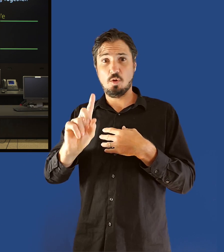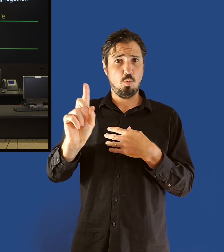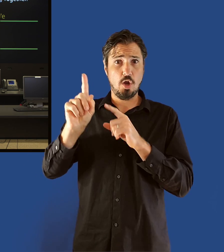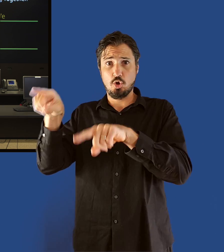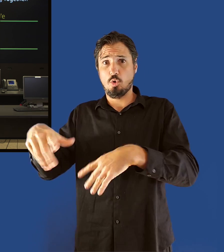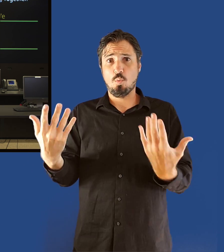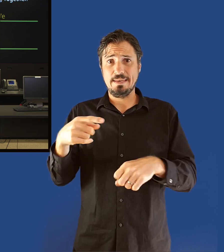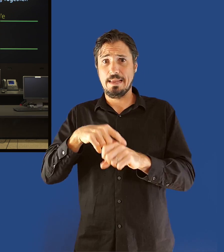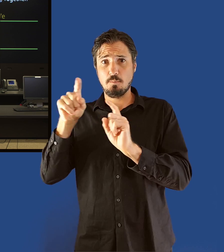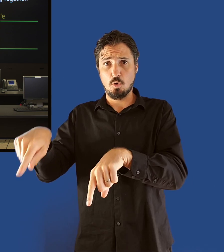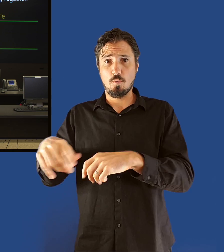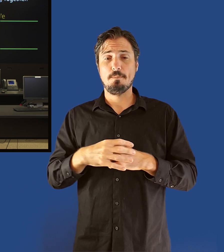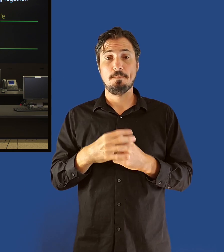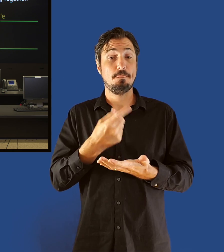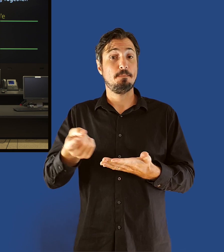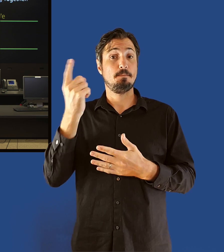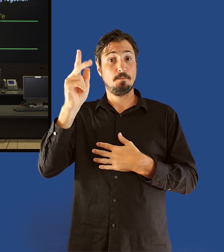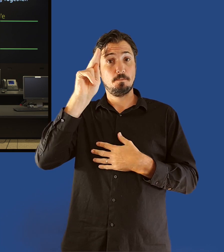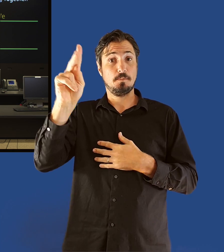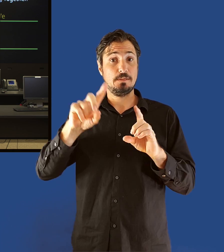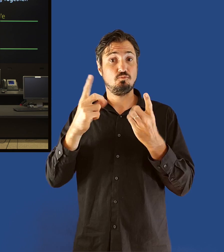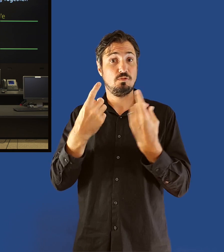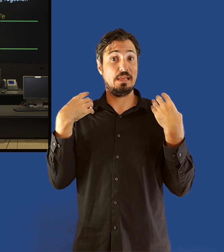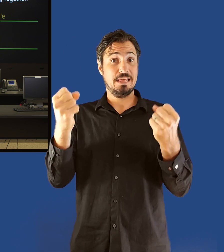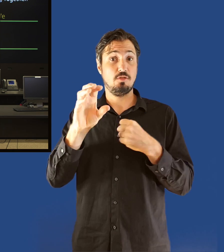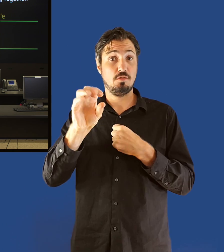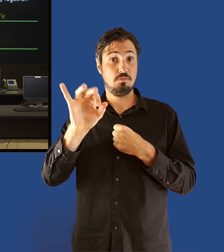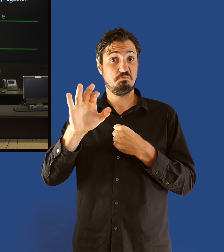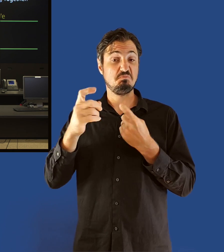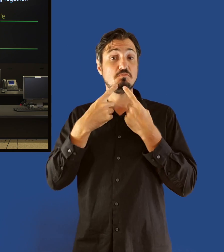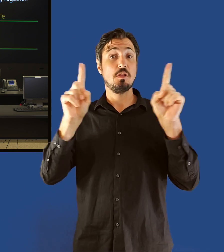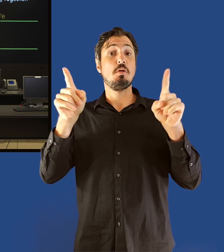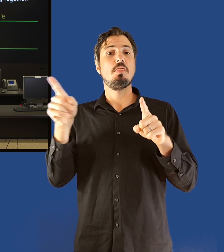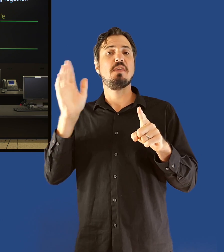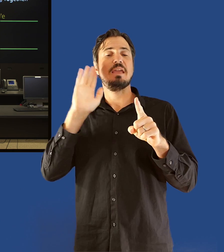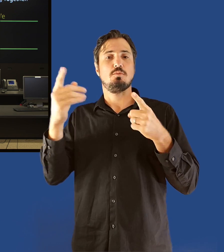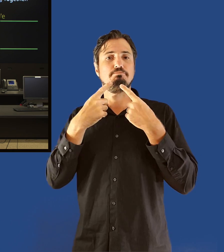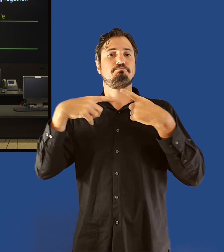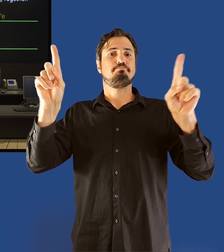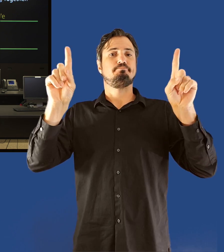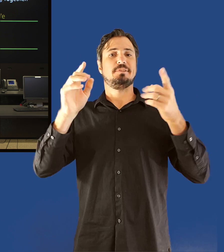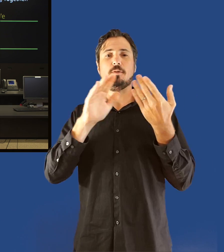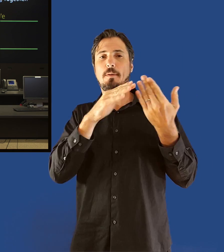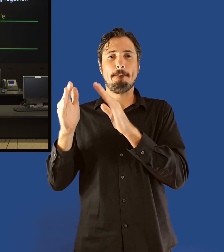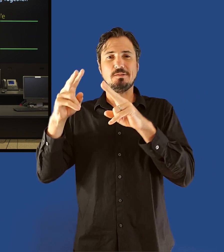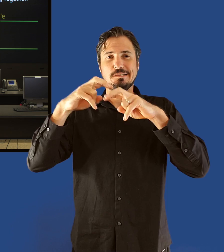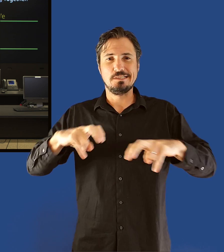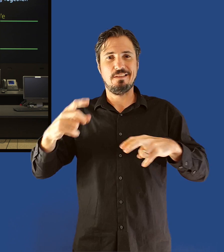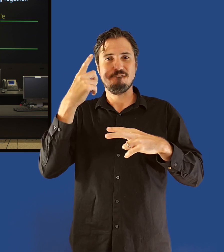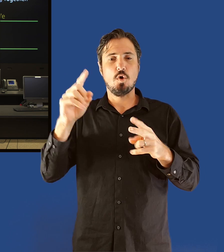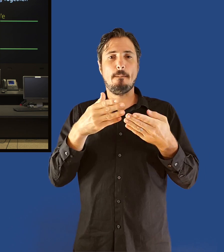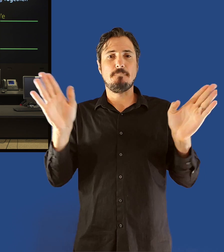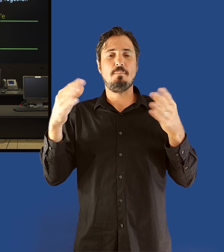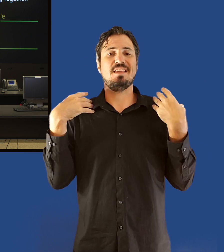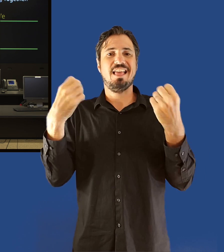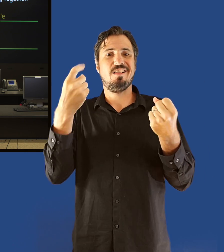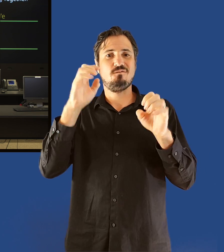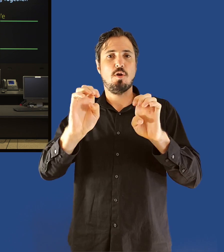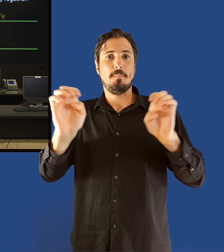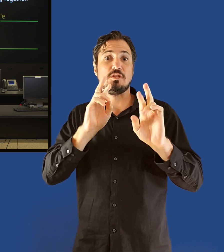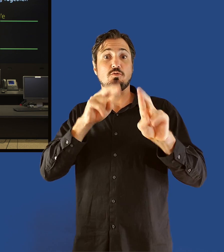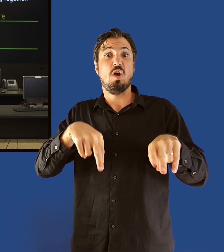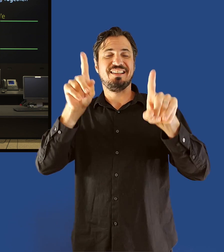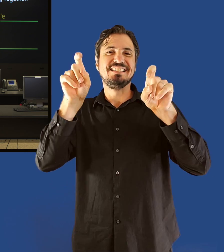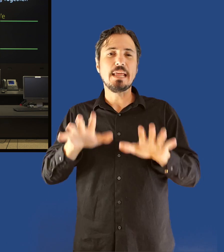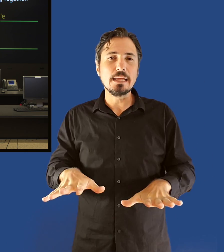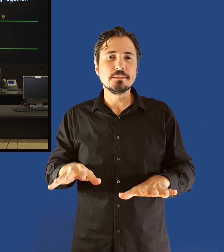Last week, the Kaua‘i District Health Office announced that it would be conducting its Community Assessment for Public Health Emergency Response, or CASPER survey,